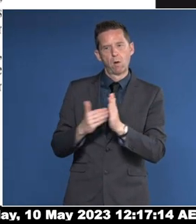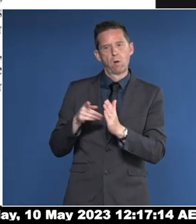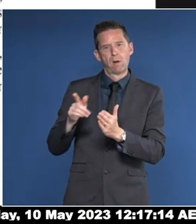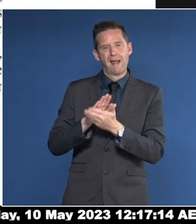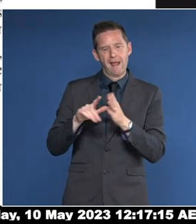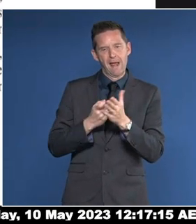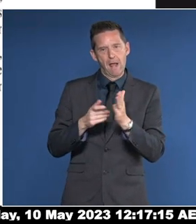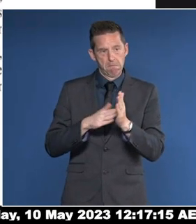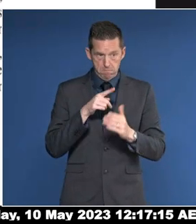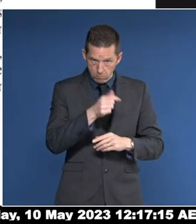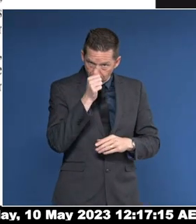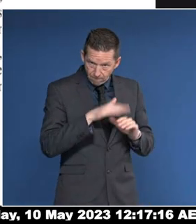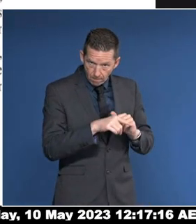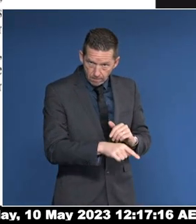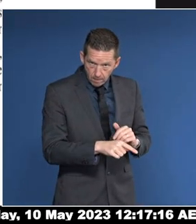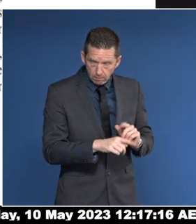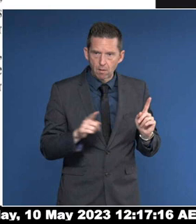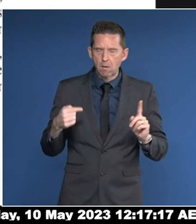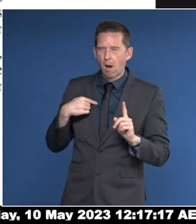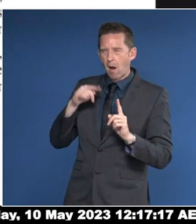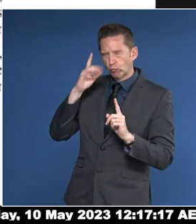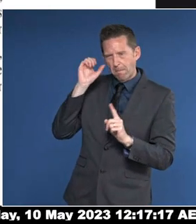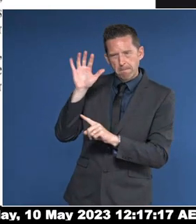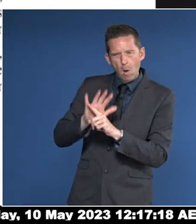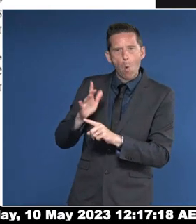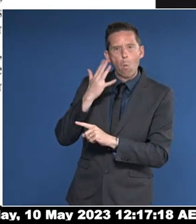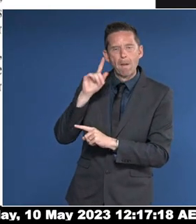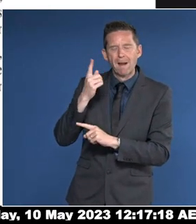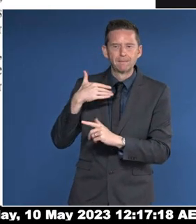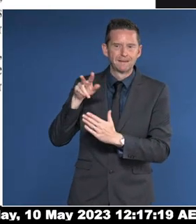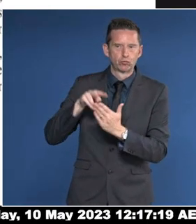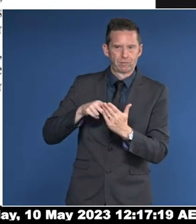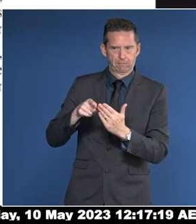I wasn't aware of the date, but I have read the section as it exists today. Alright.